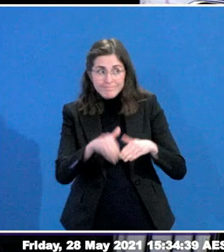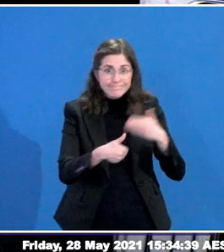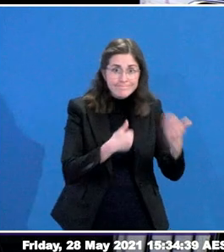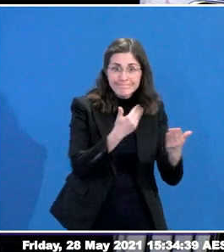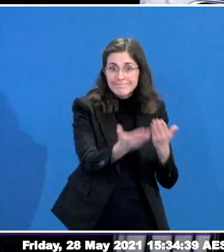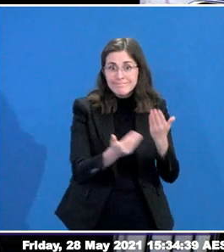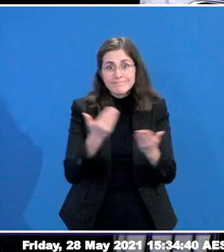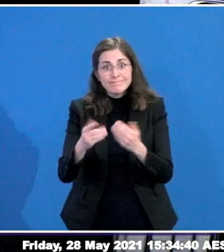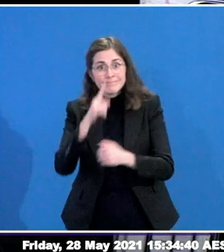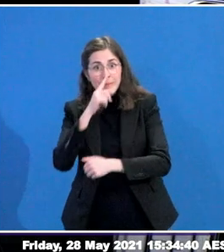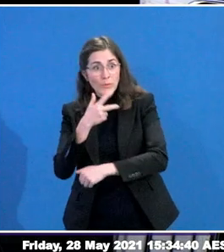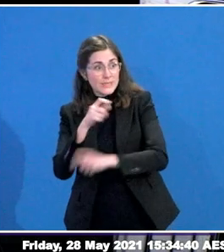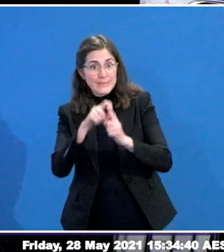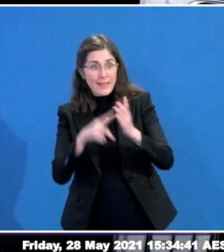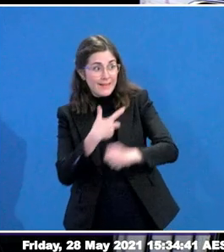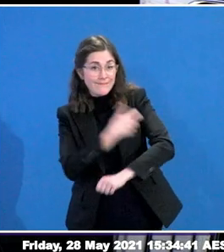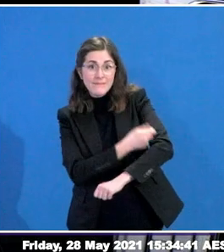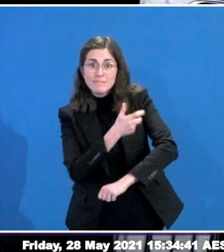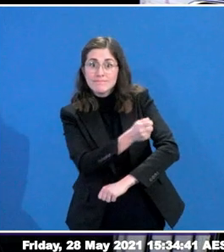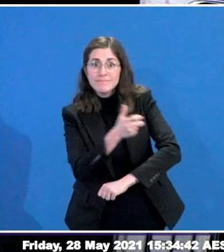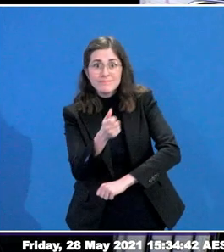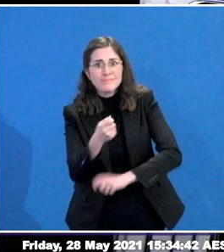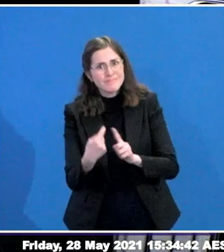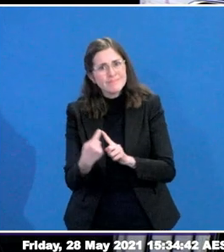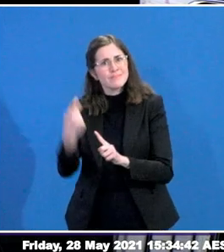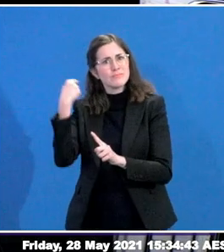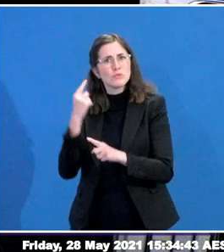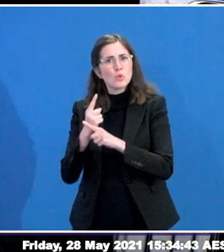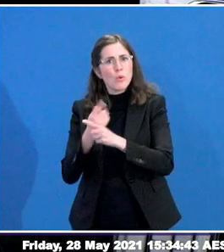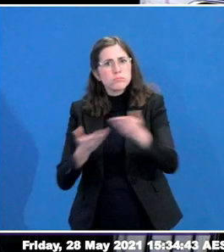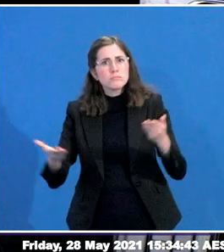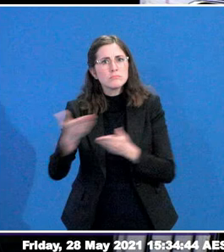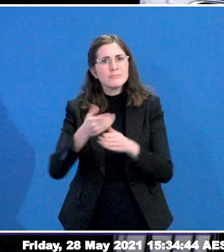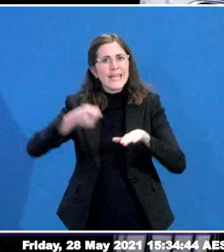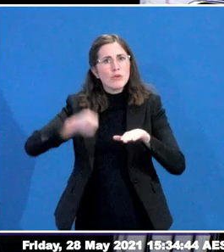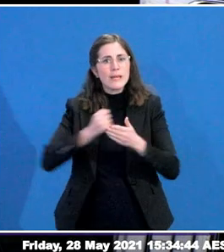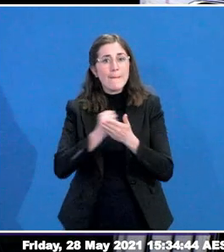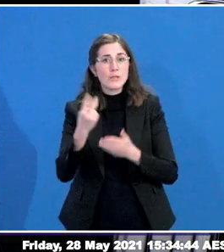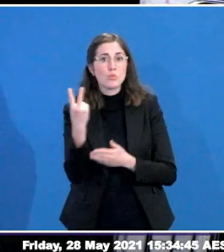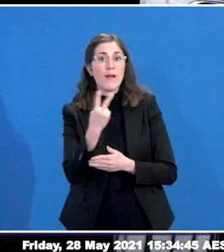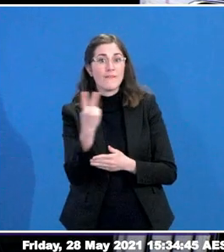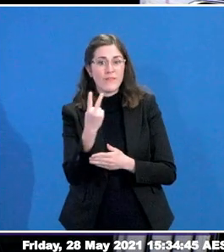disability was the subject of Public hearing 12, which was held on 17 May.